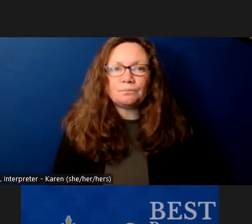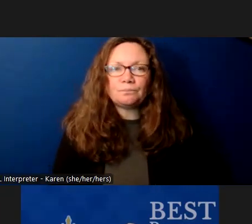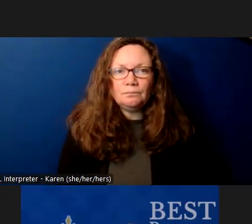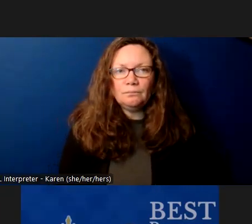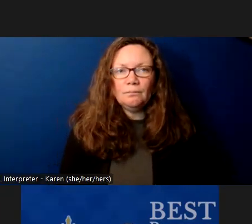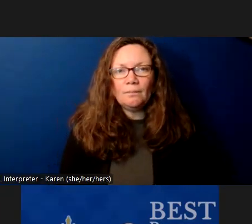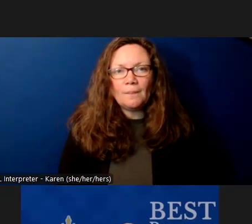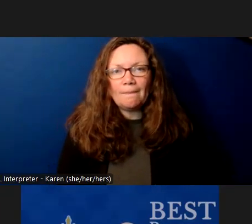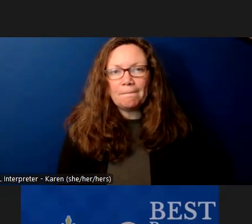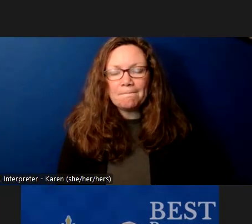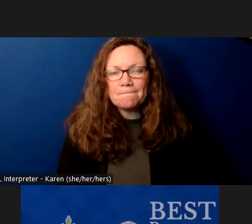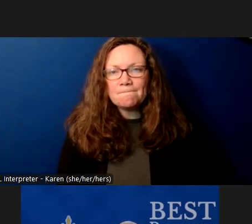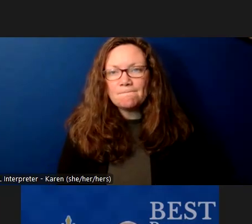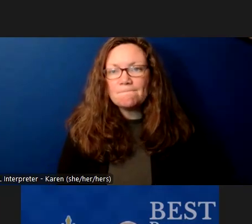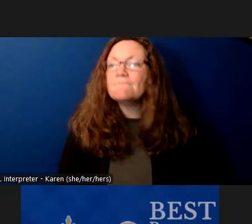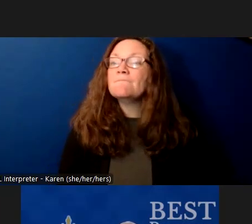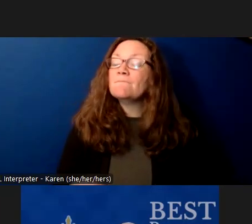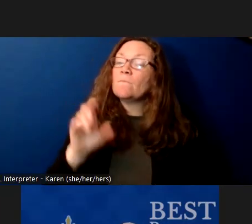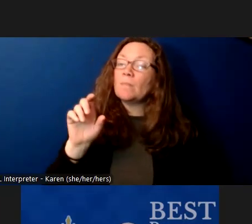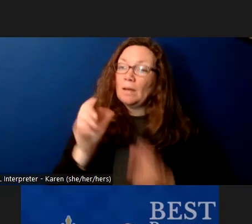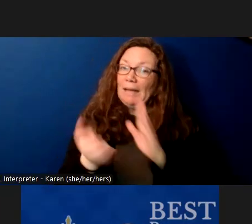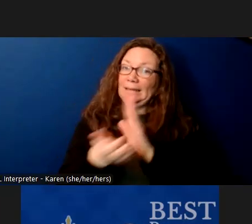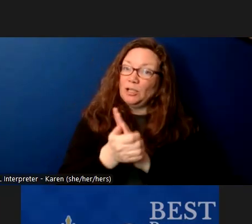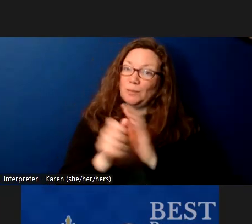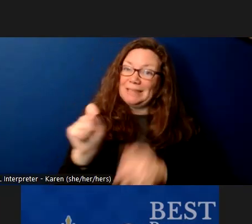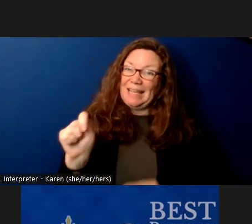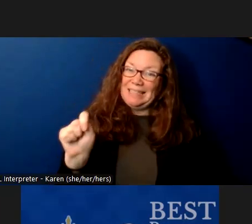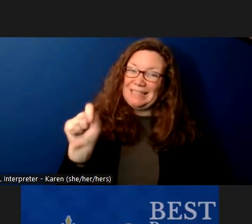Also, you can delete attachments in some cases.